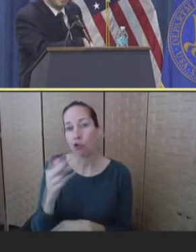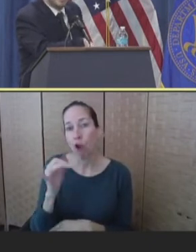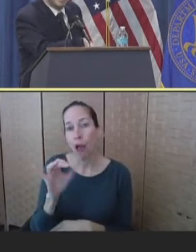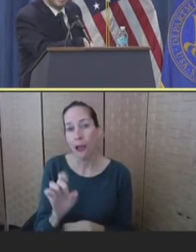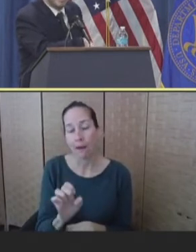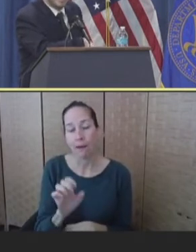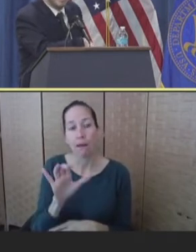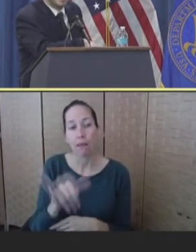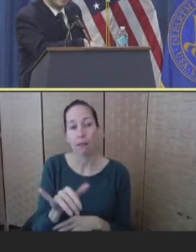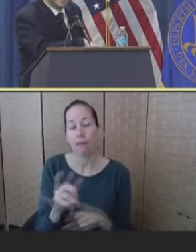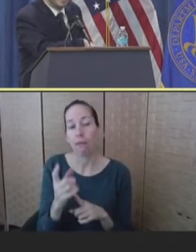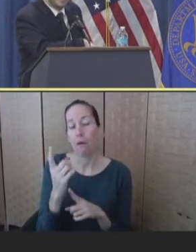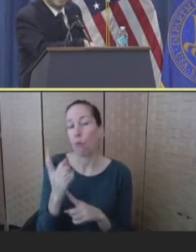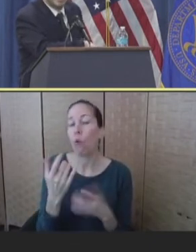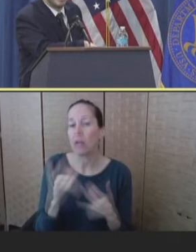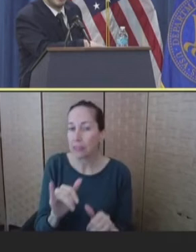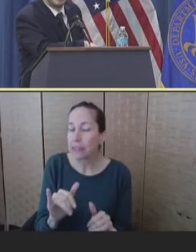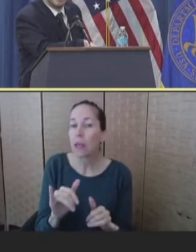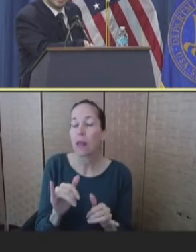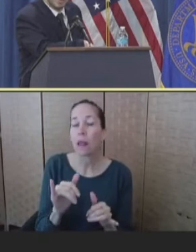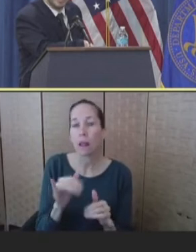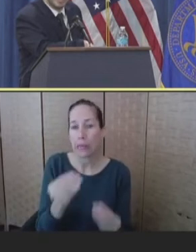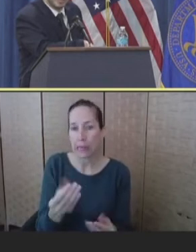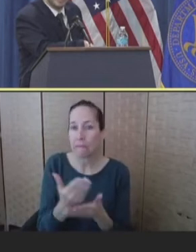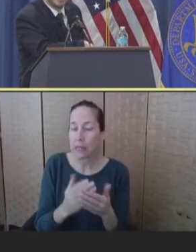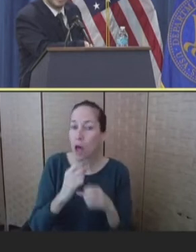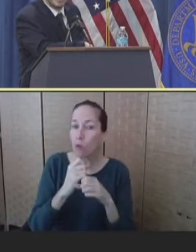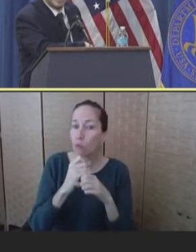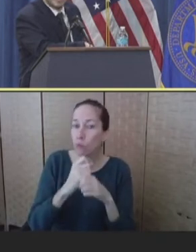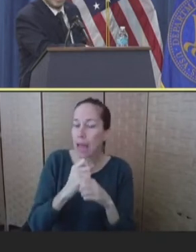risk of Alzheimer's, some protection was not nearly as strong as the others.